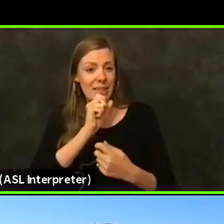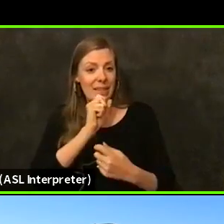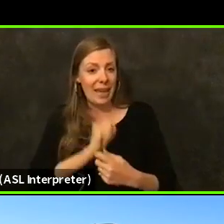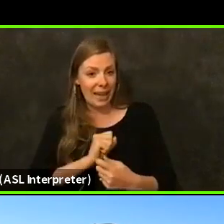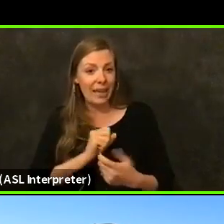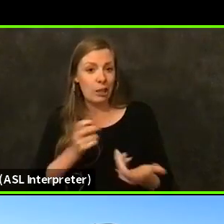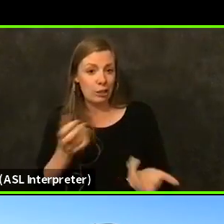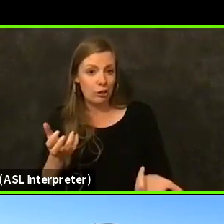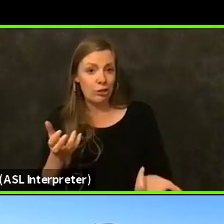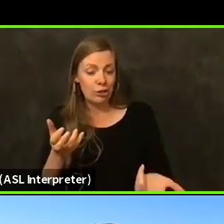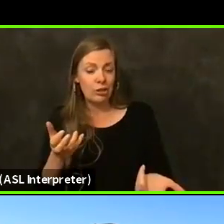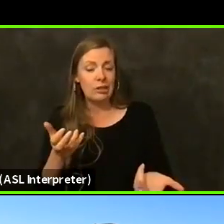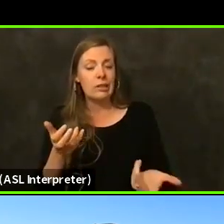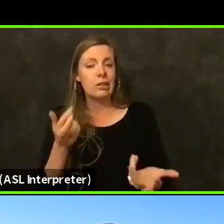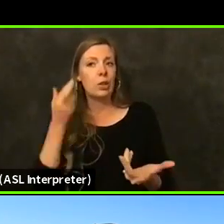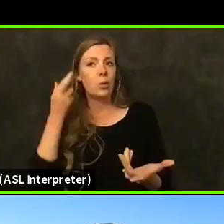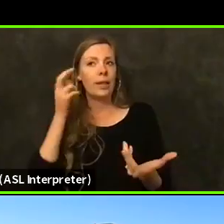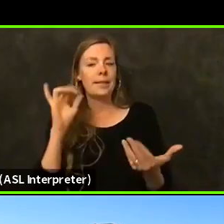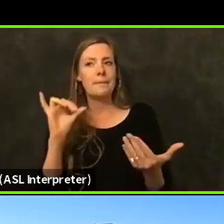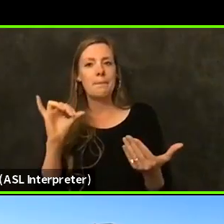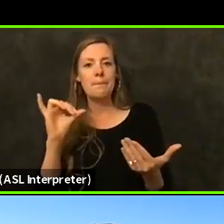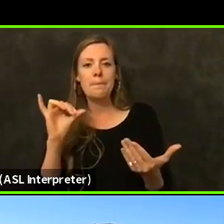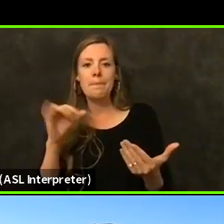And we found that we are closer in terms